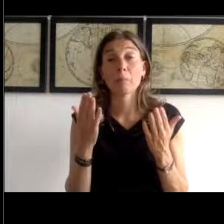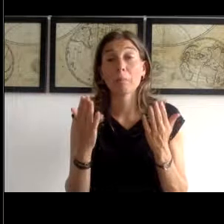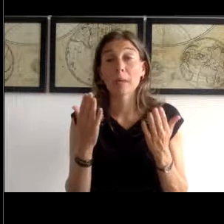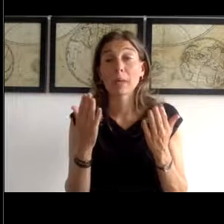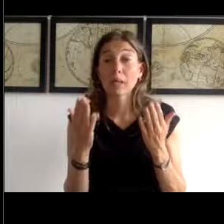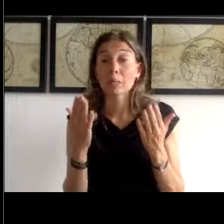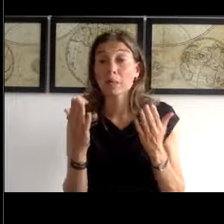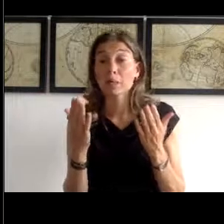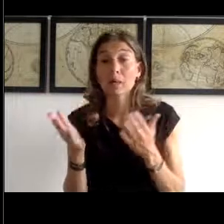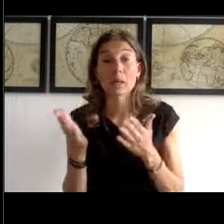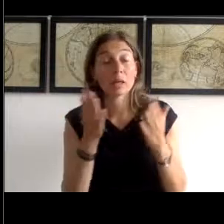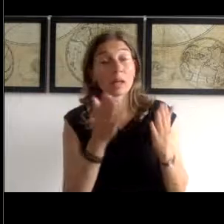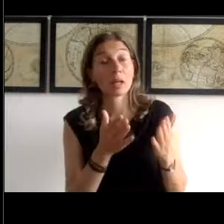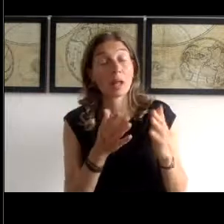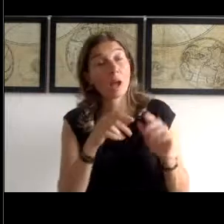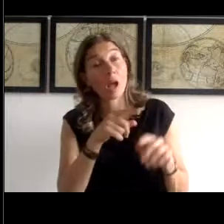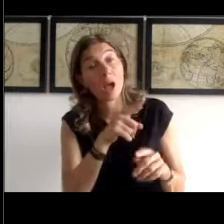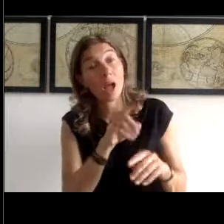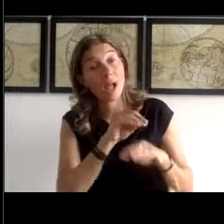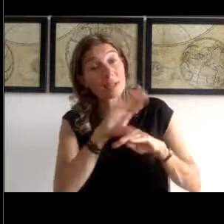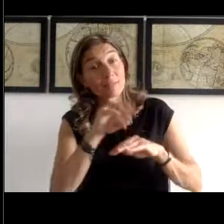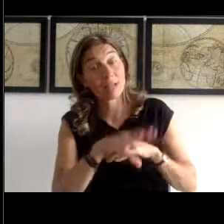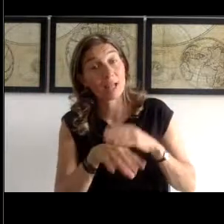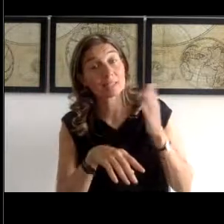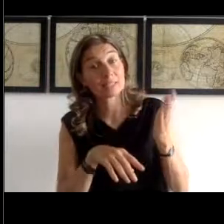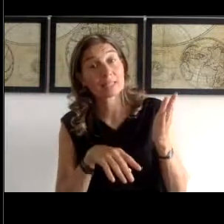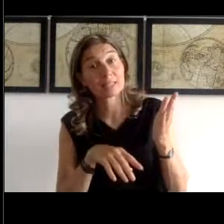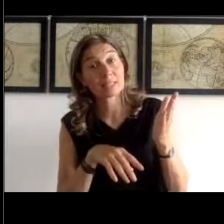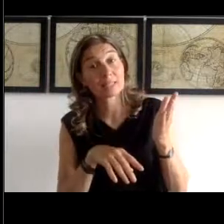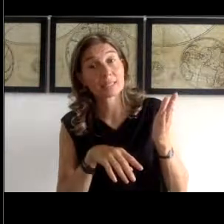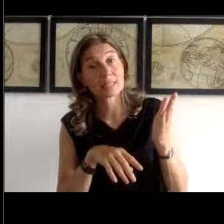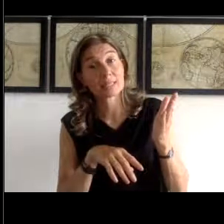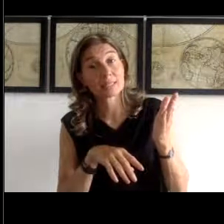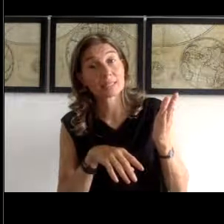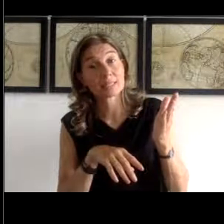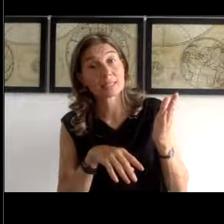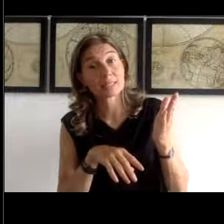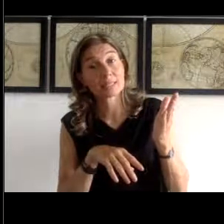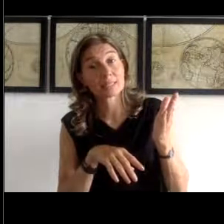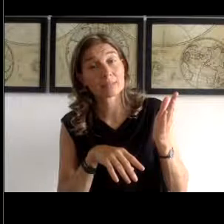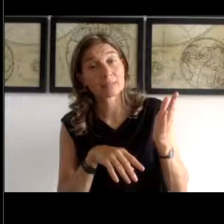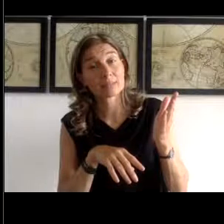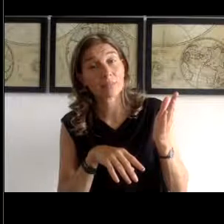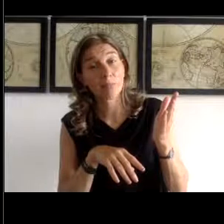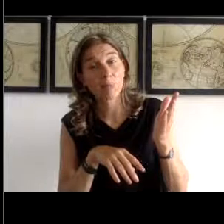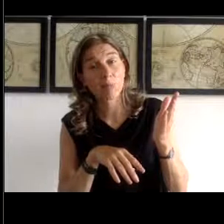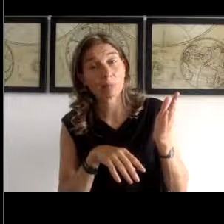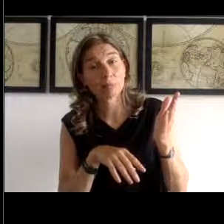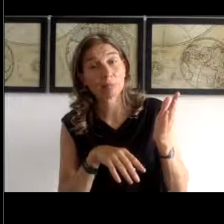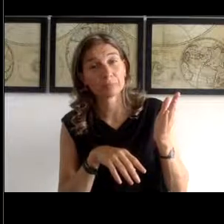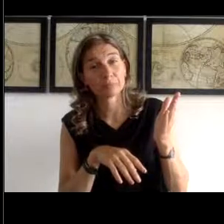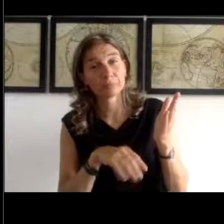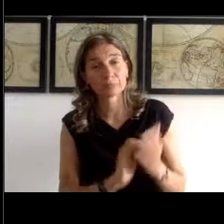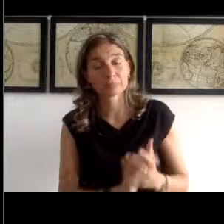that was the main challenge that needed to be solved for me to stay or I had to return to Seville.